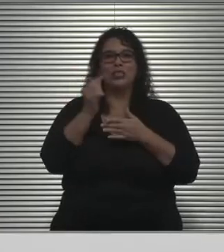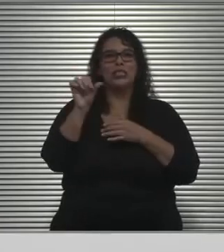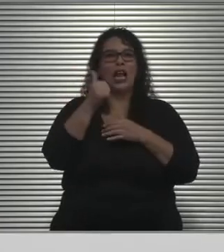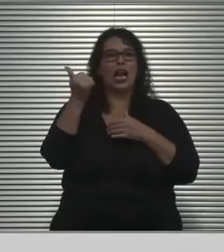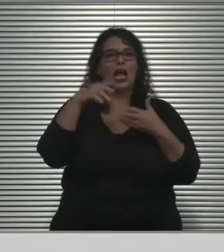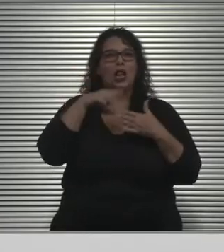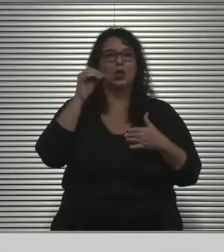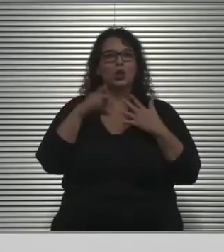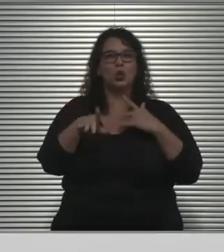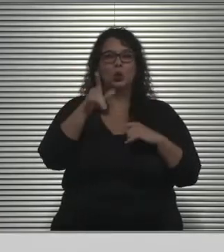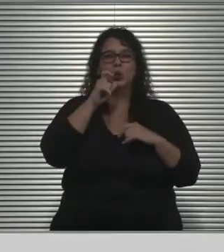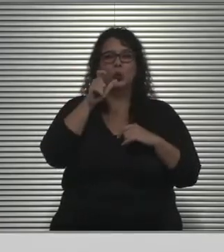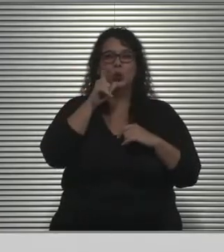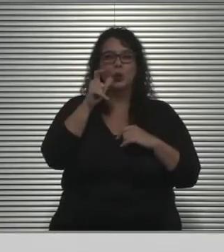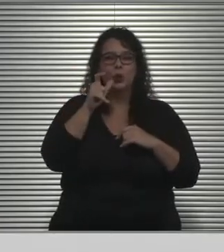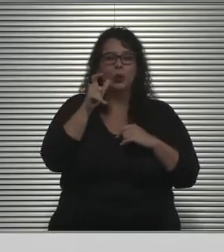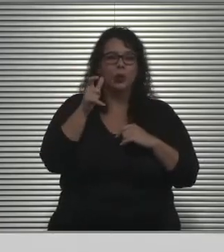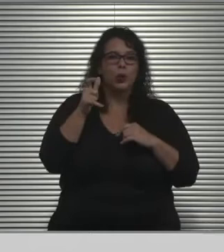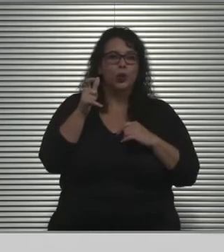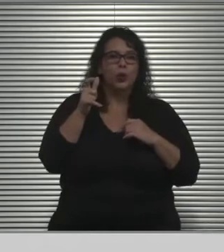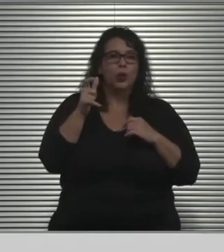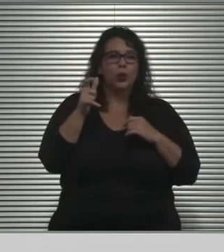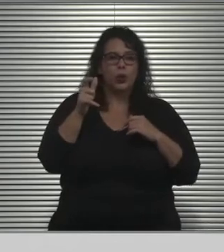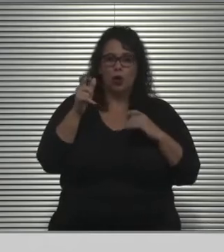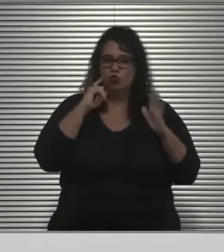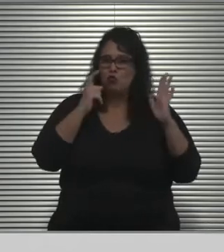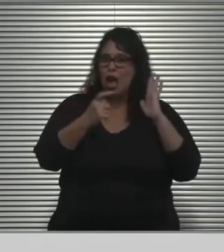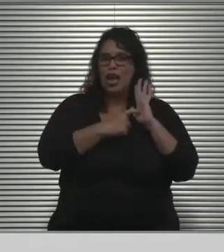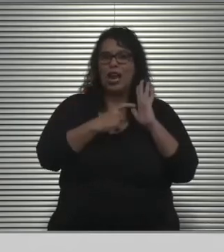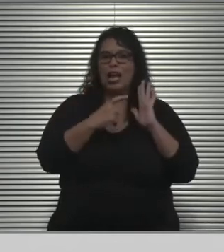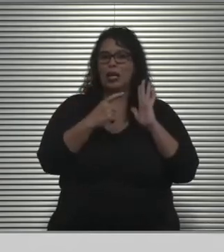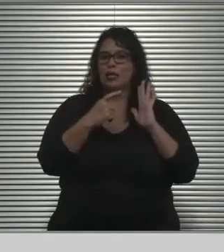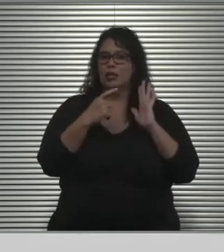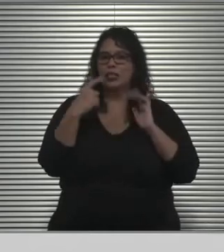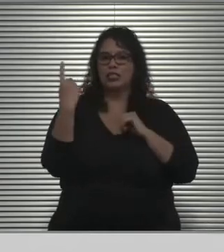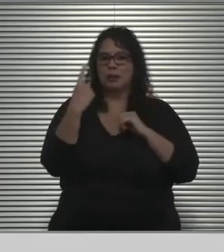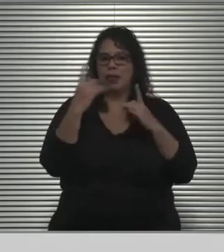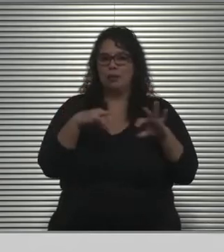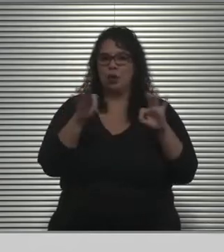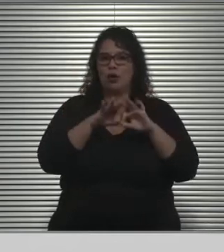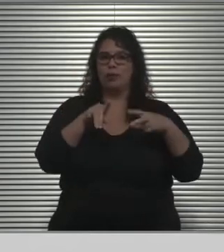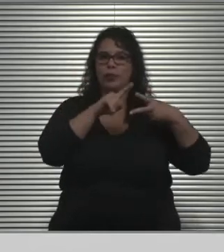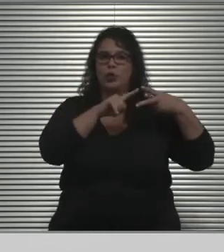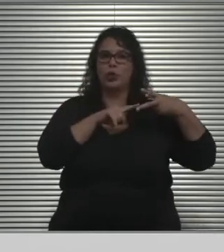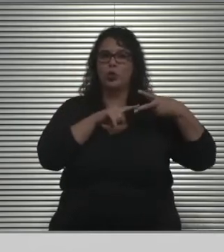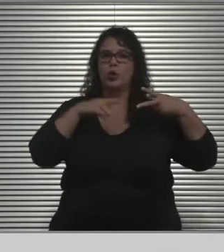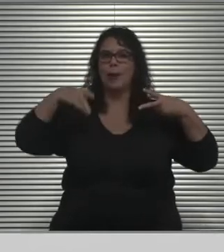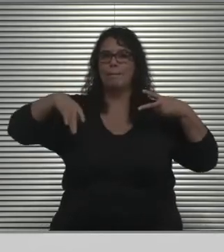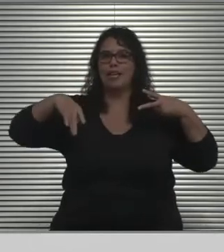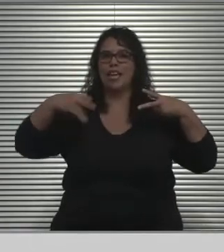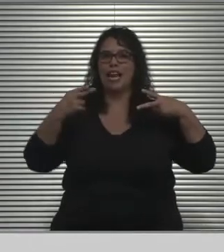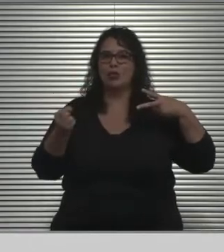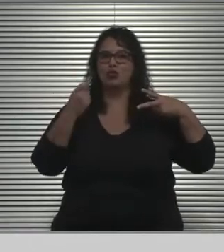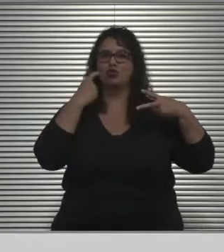who have really been recognized for something important. Two of our Millikan high school recent graduates,